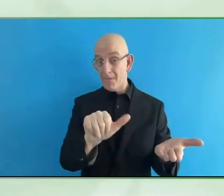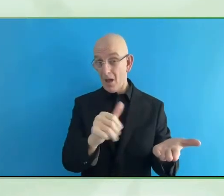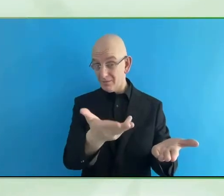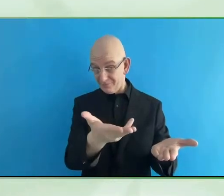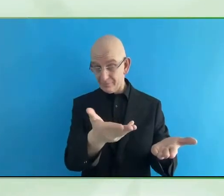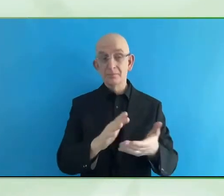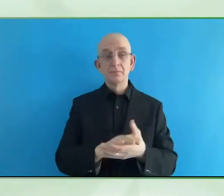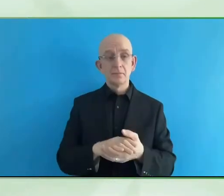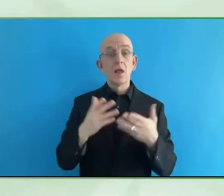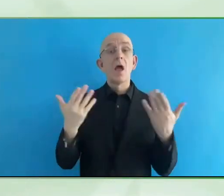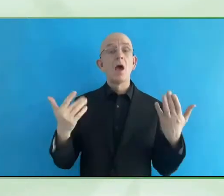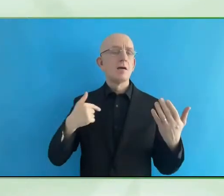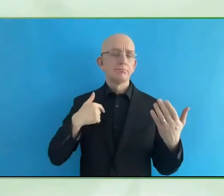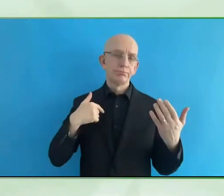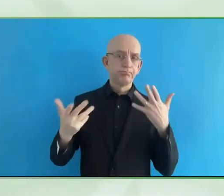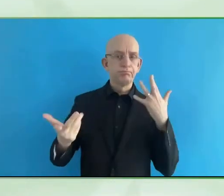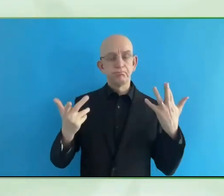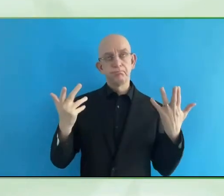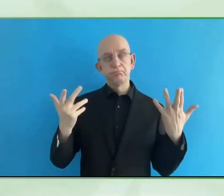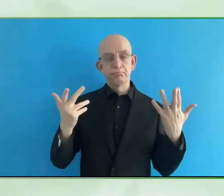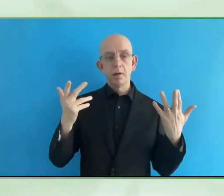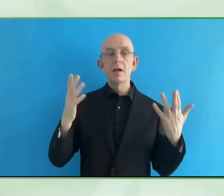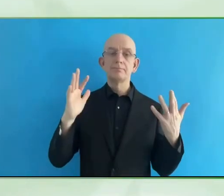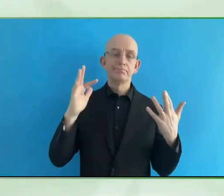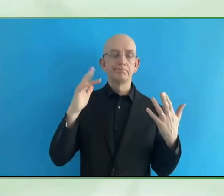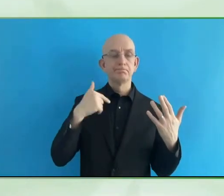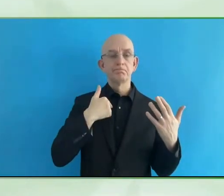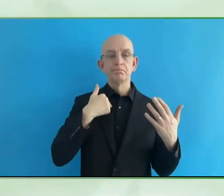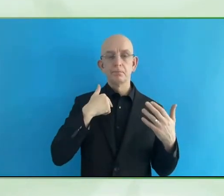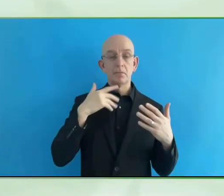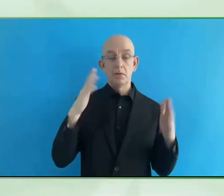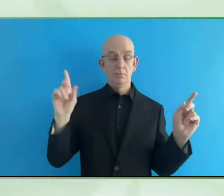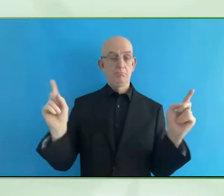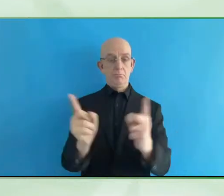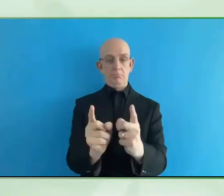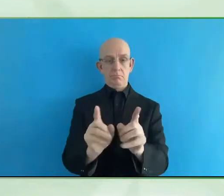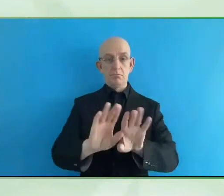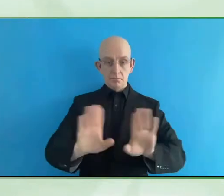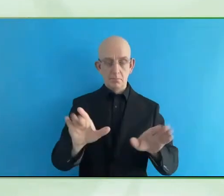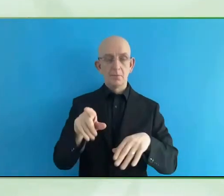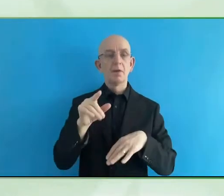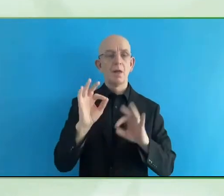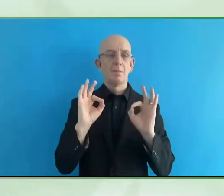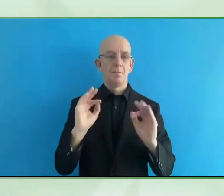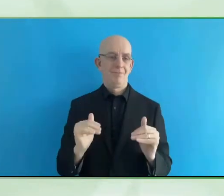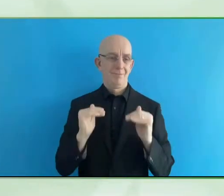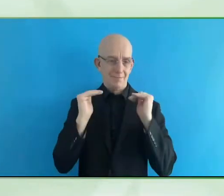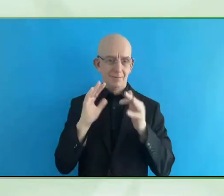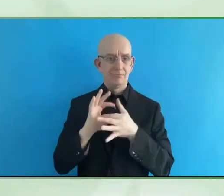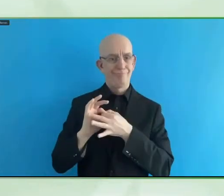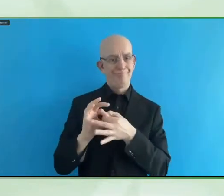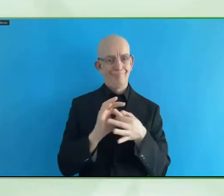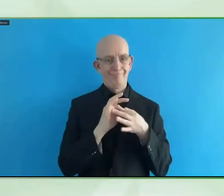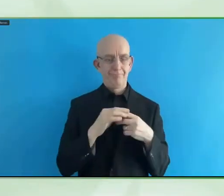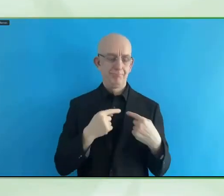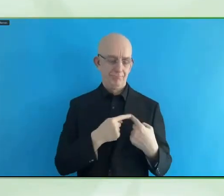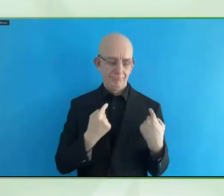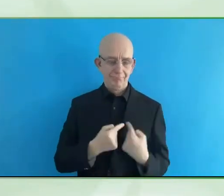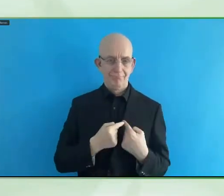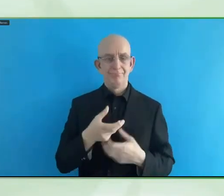And it boils down to one thing, we need more love. Less power and more love. Thank you, huge round of applause. The next time it will be an hour-long discussion.